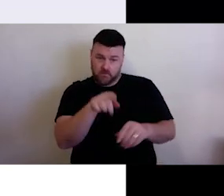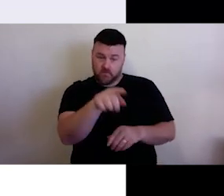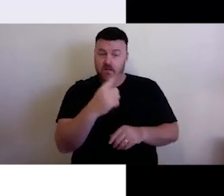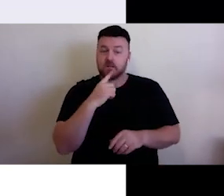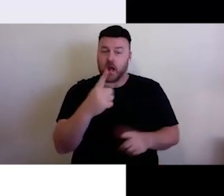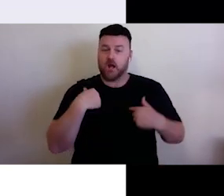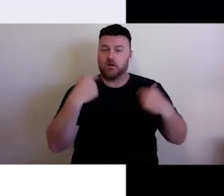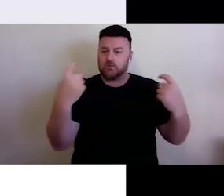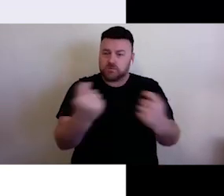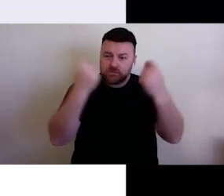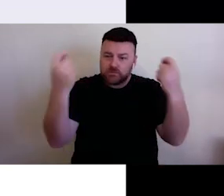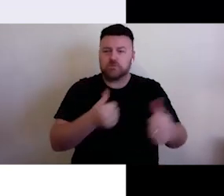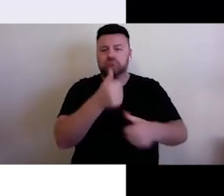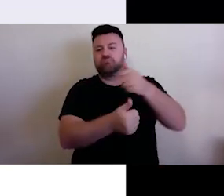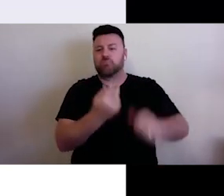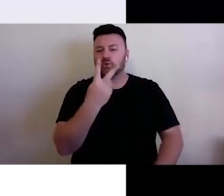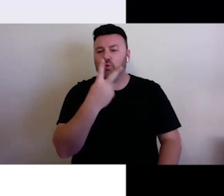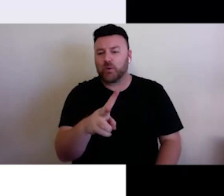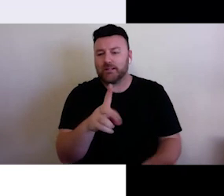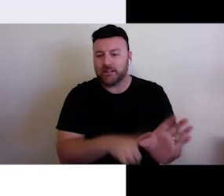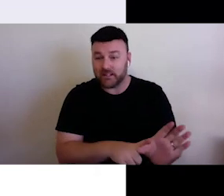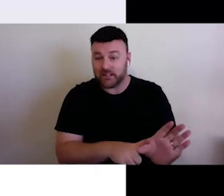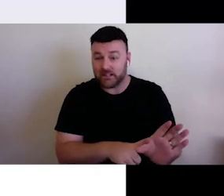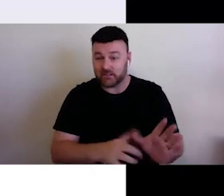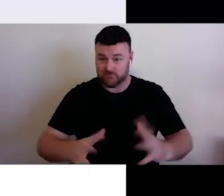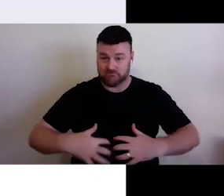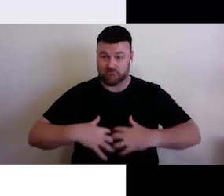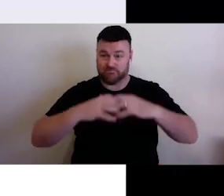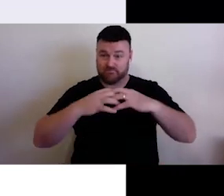firm's been operating for 20 years now. We've been empowering our